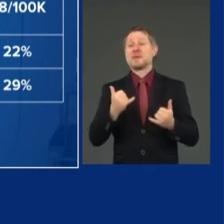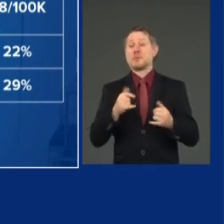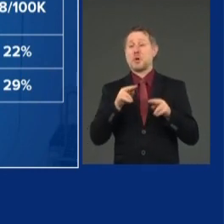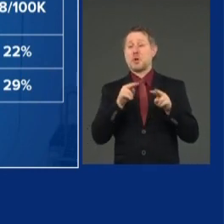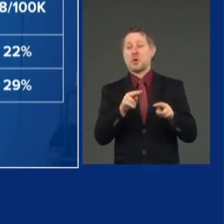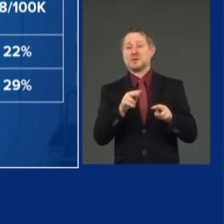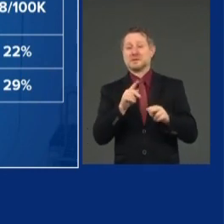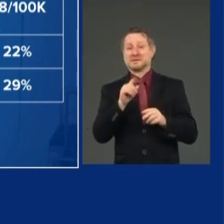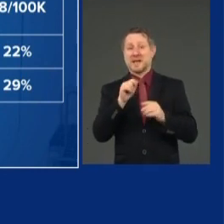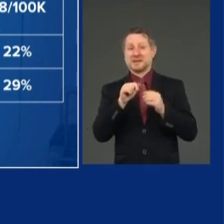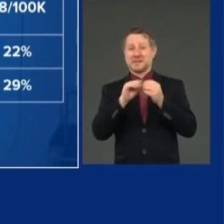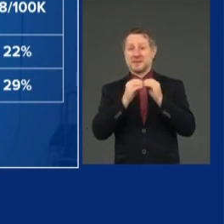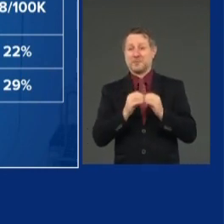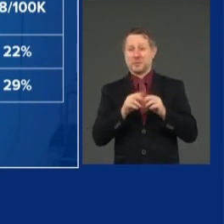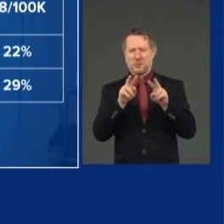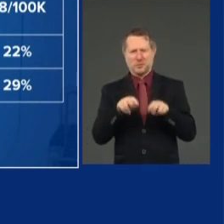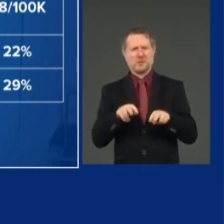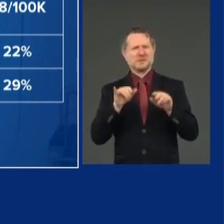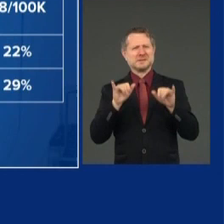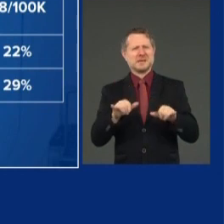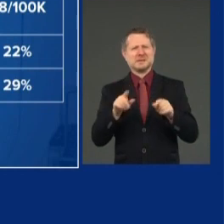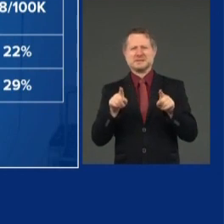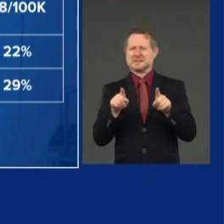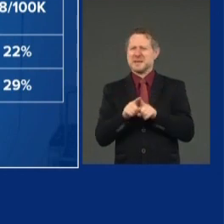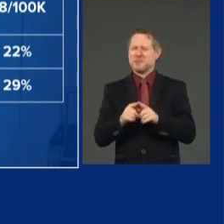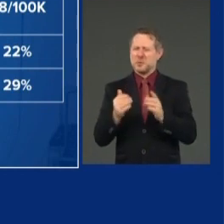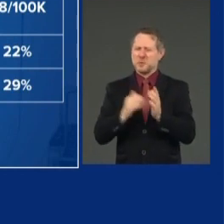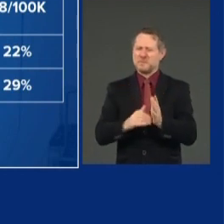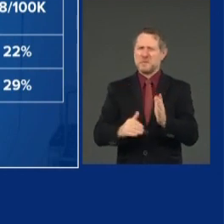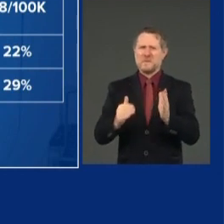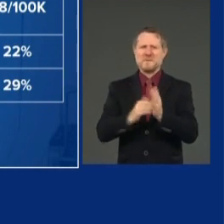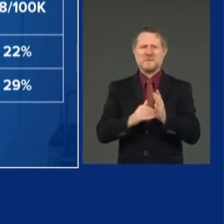THE VIRUS IS STILL SPREADING.